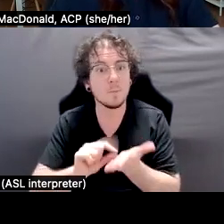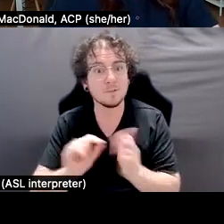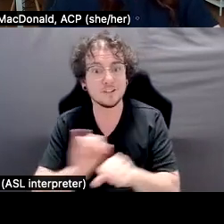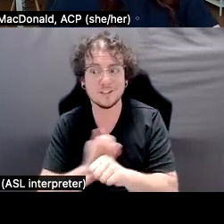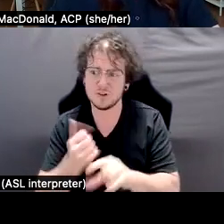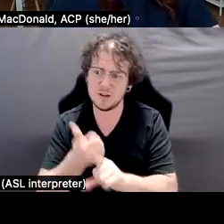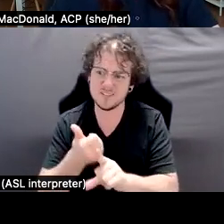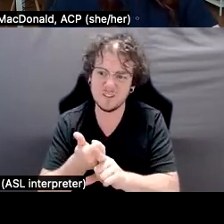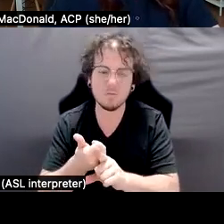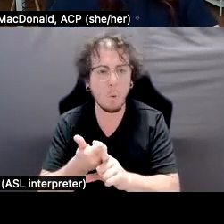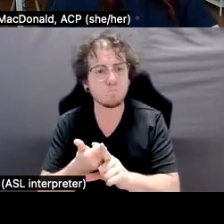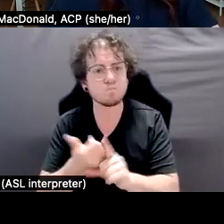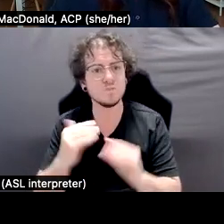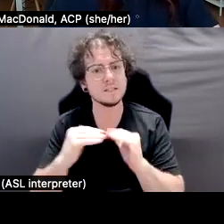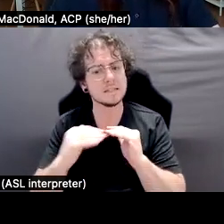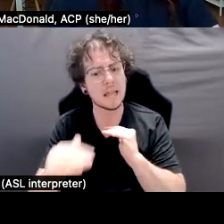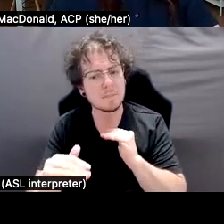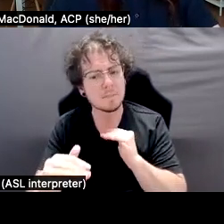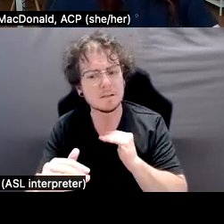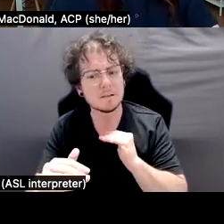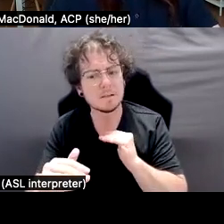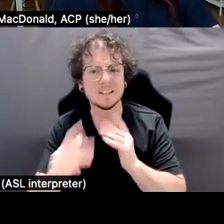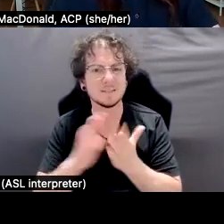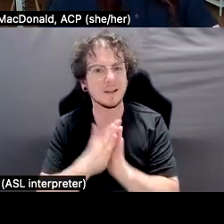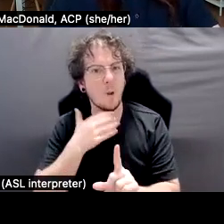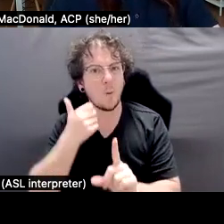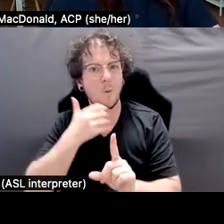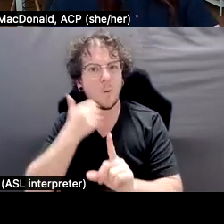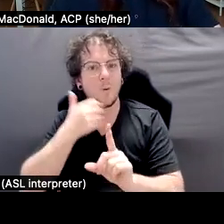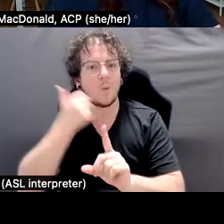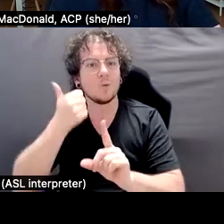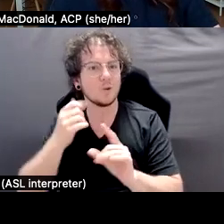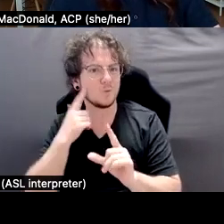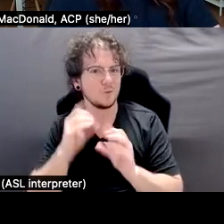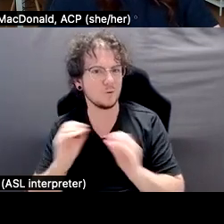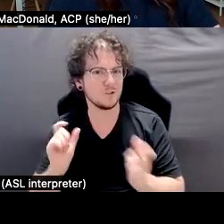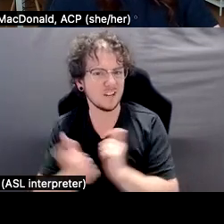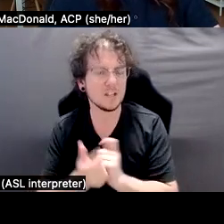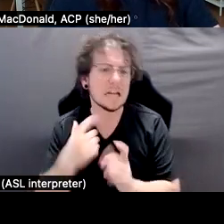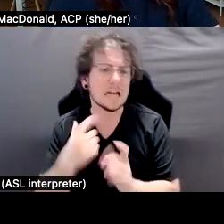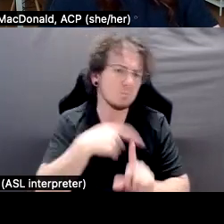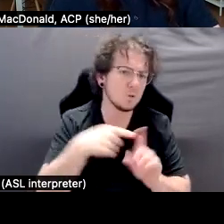cons. On the one hand, it seems like there for the most part, there isn't high turnover